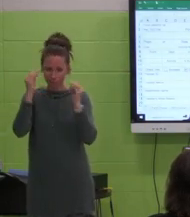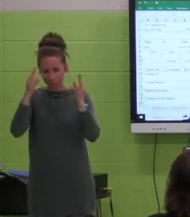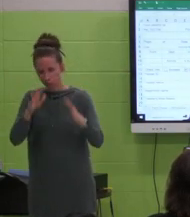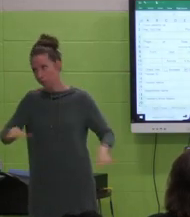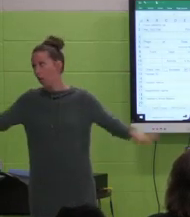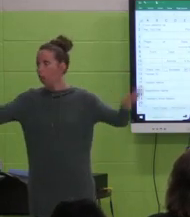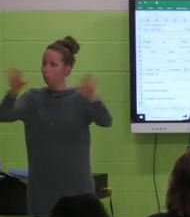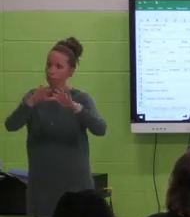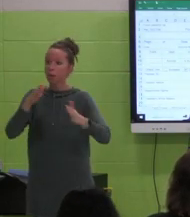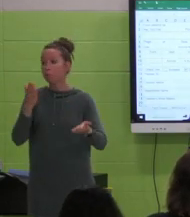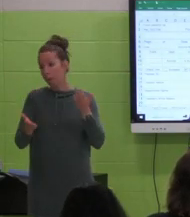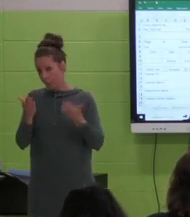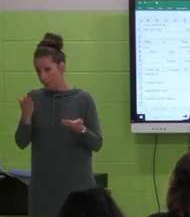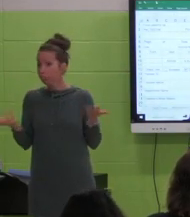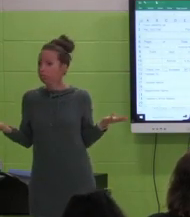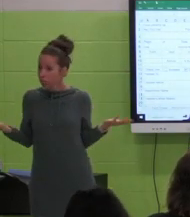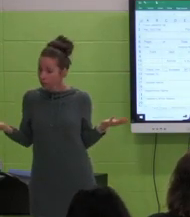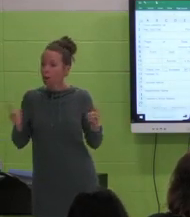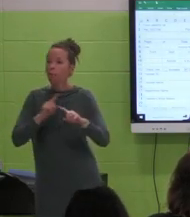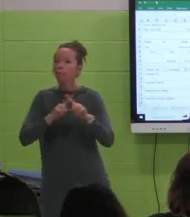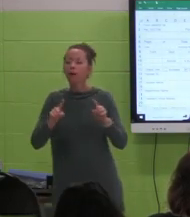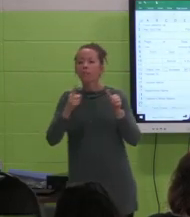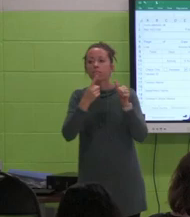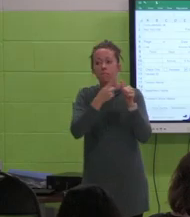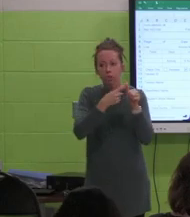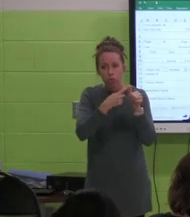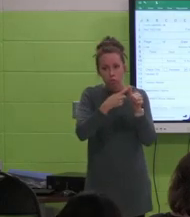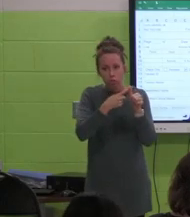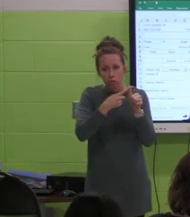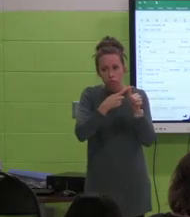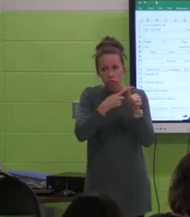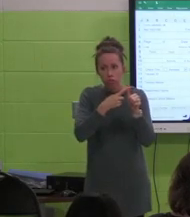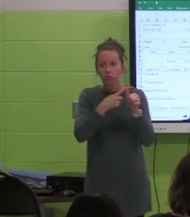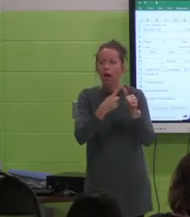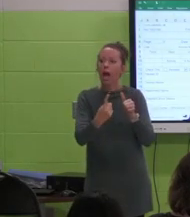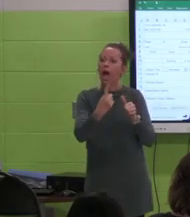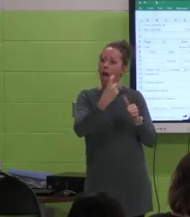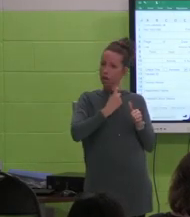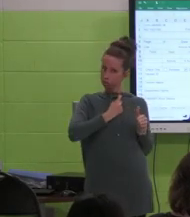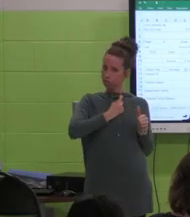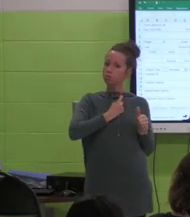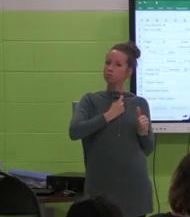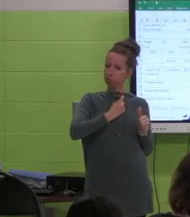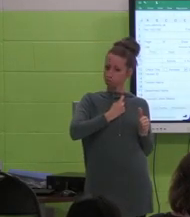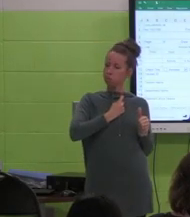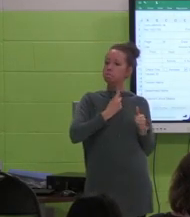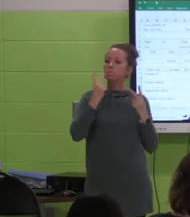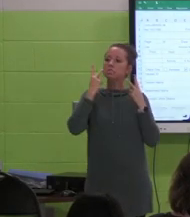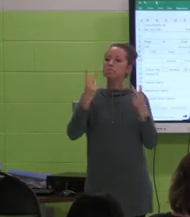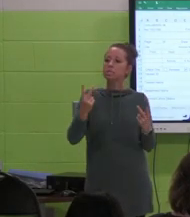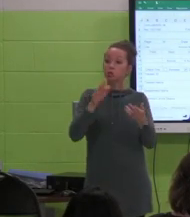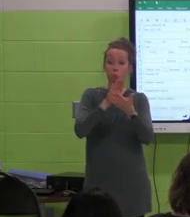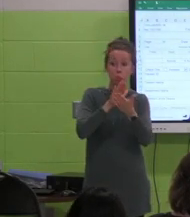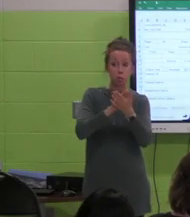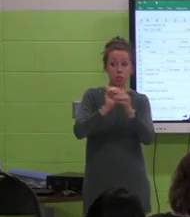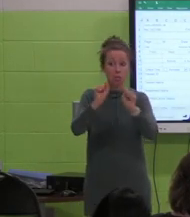it may come to that but you know let's explore um the school's ability to provide that for you